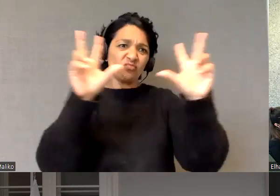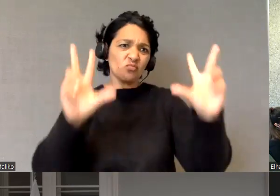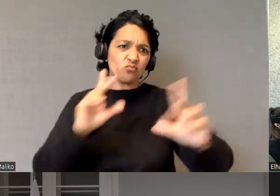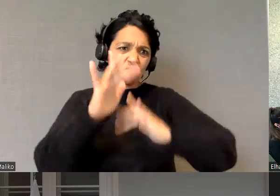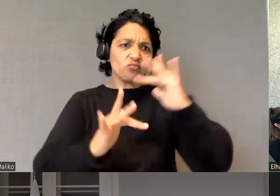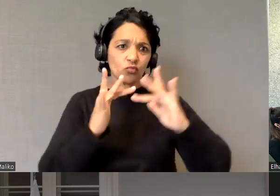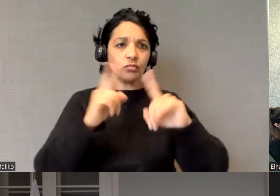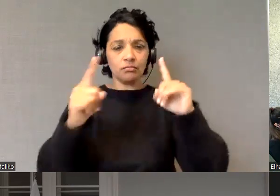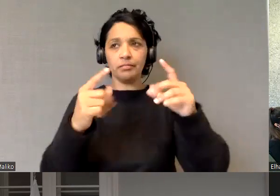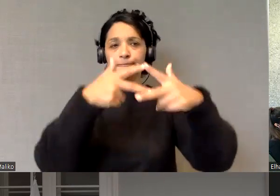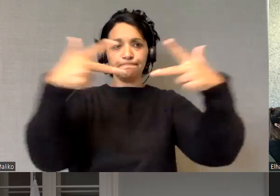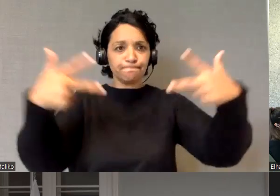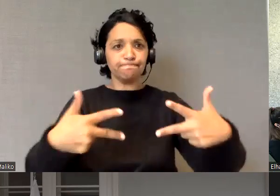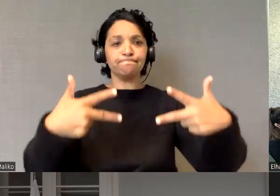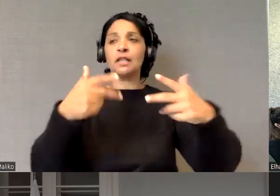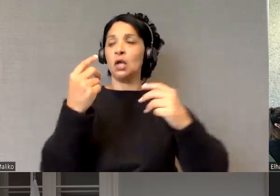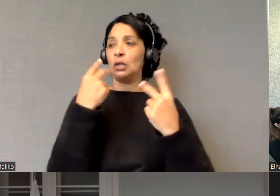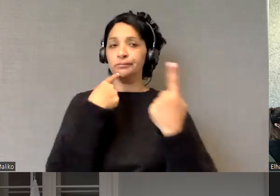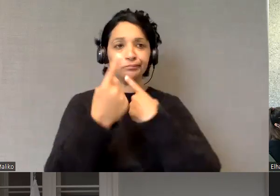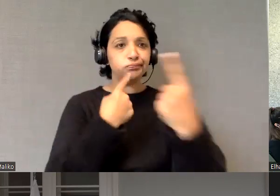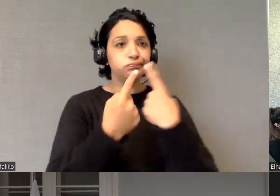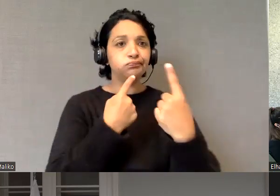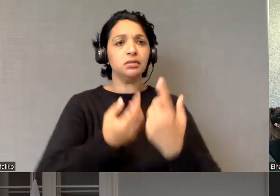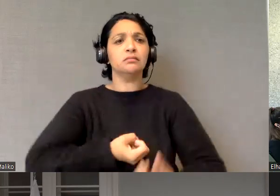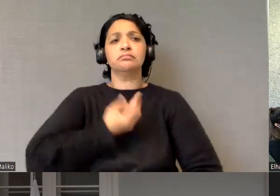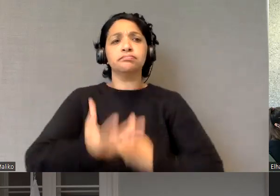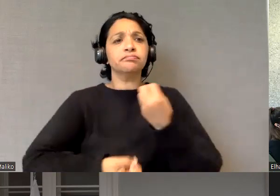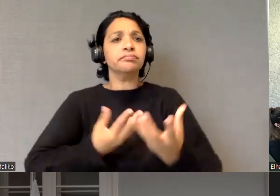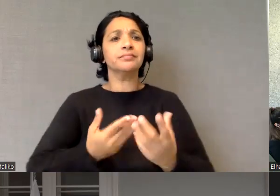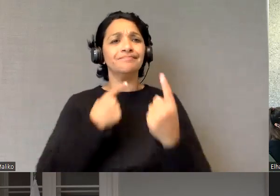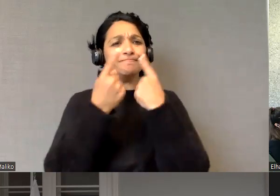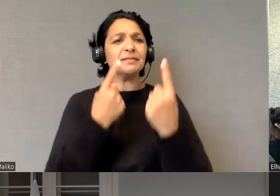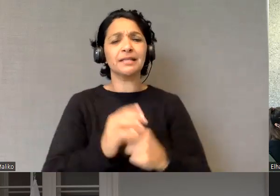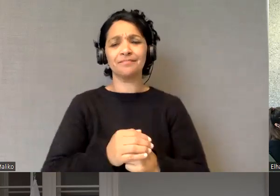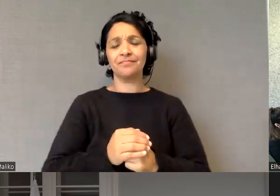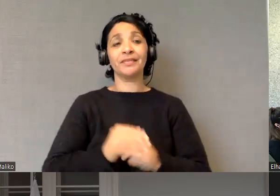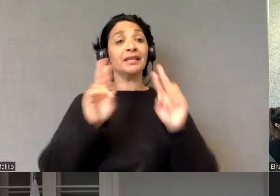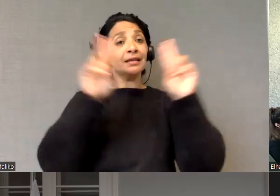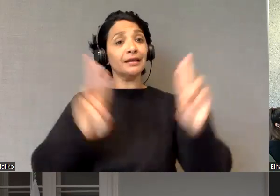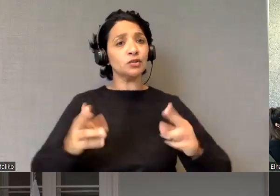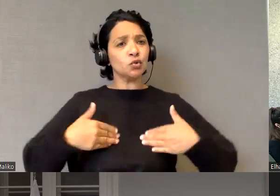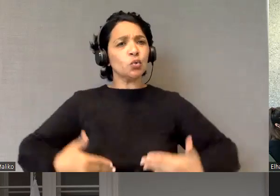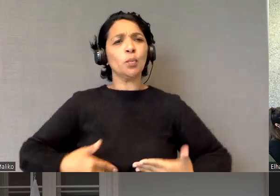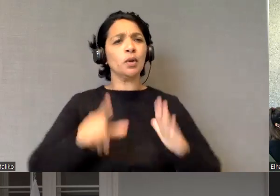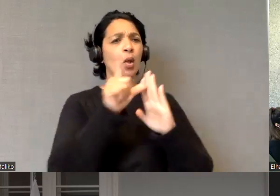and discuss the issues of what are the obligations of IHL in relation to persons with disabilities.